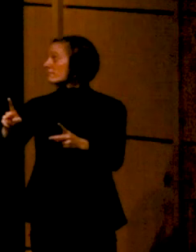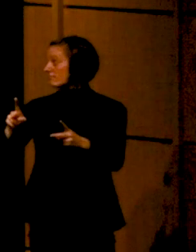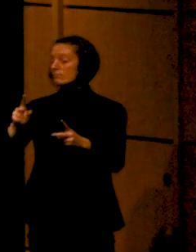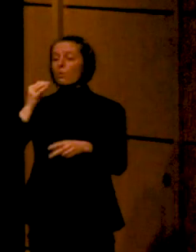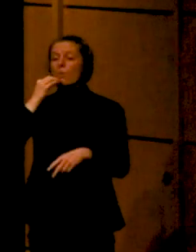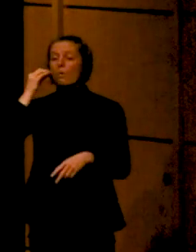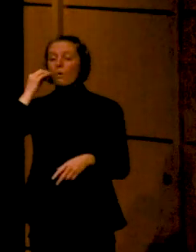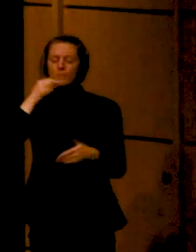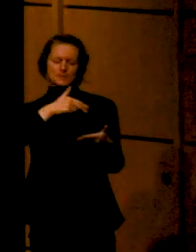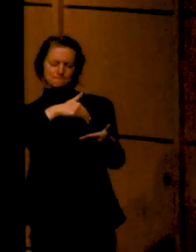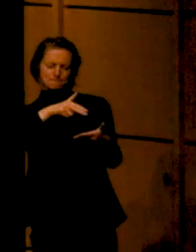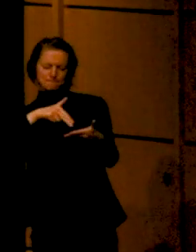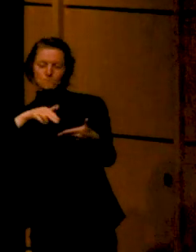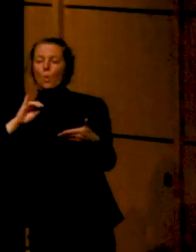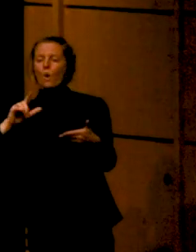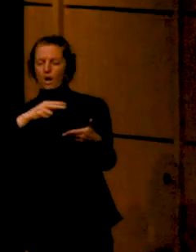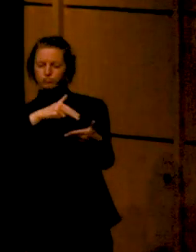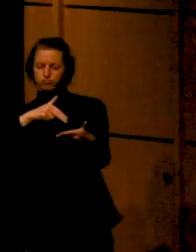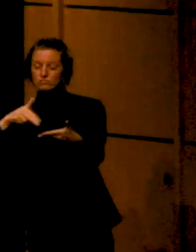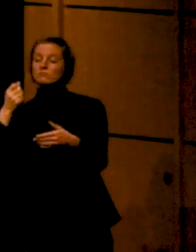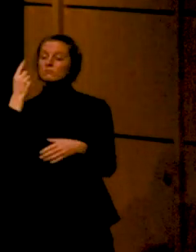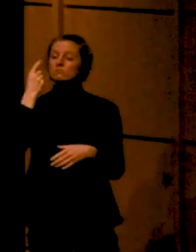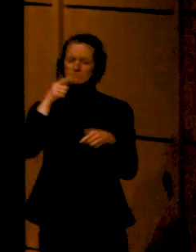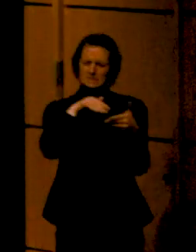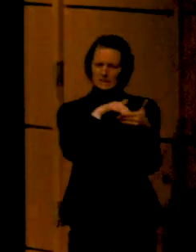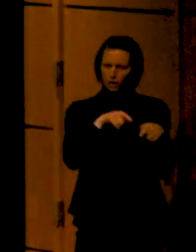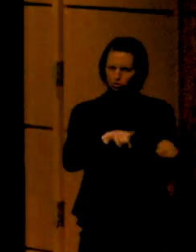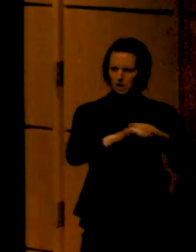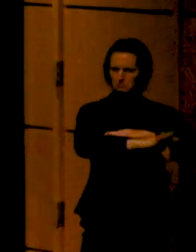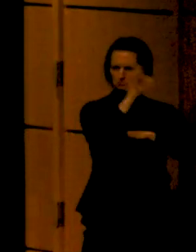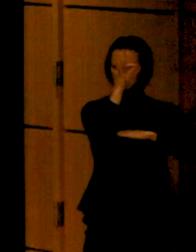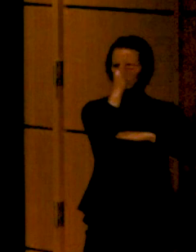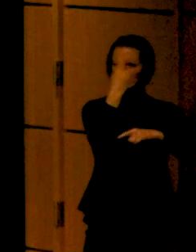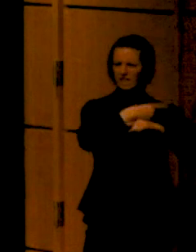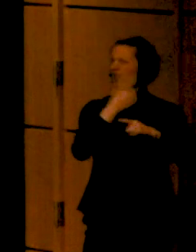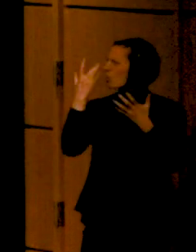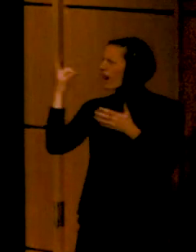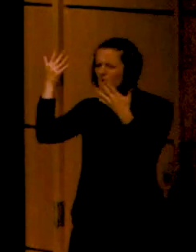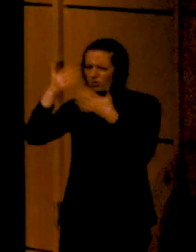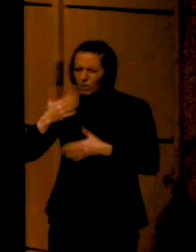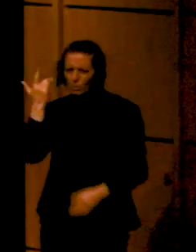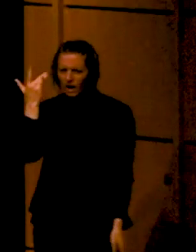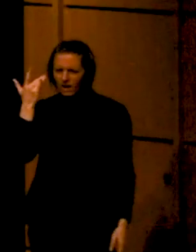Of course, he studied it by day, and but he depicts it by night.